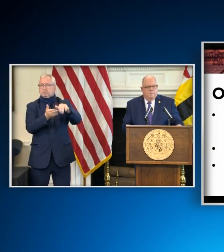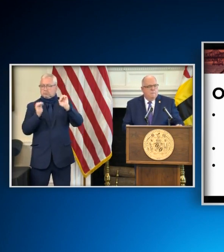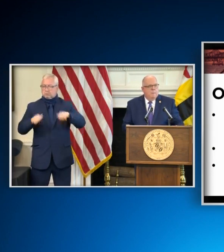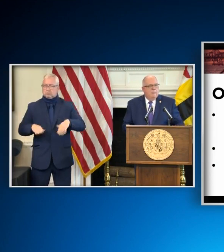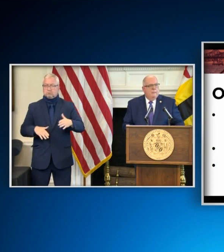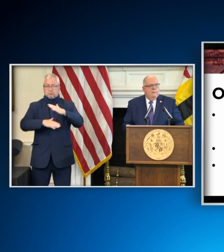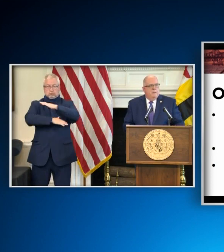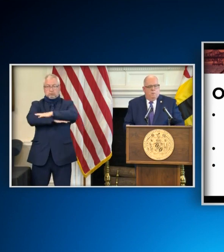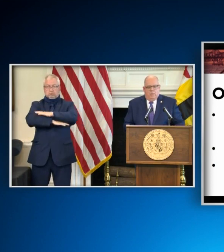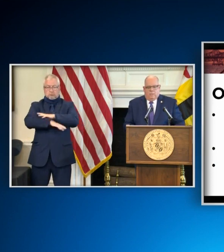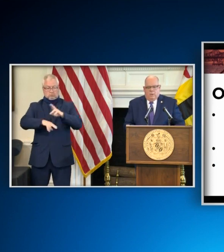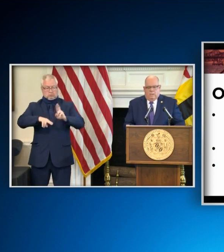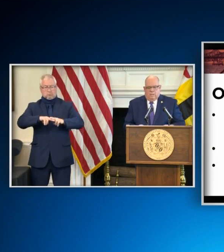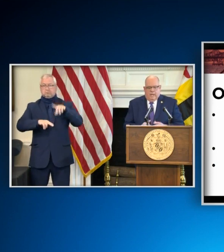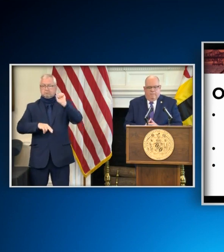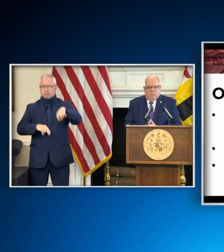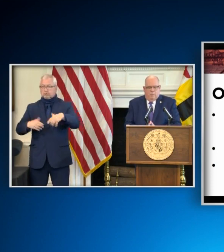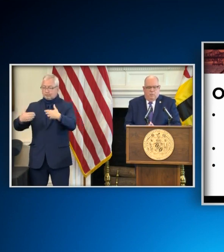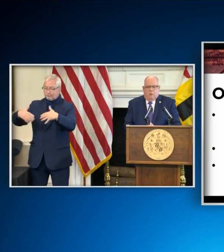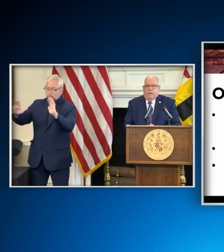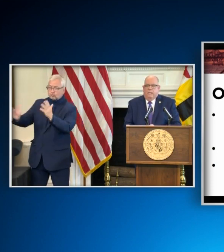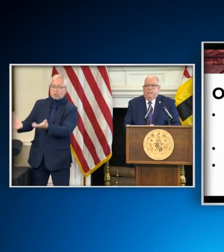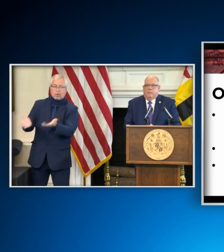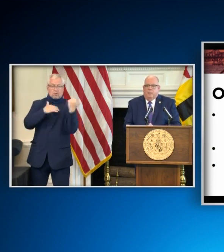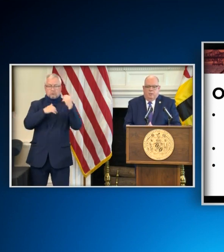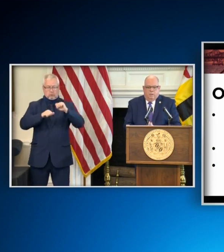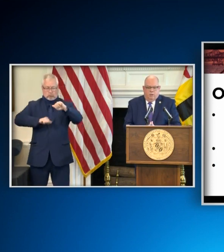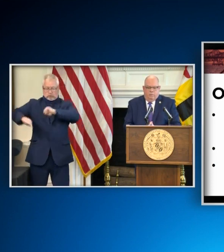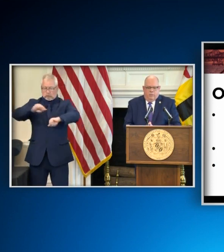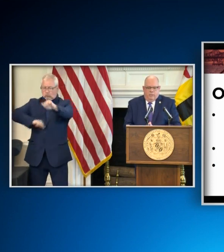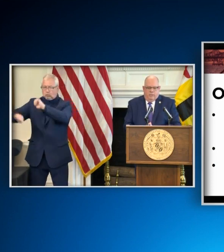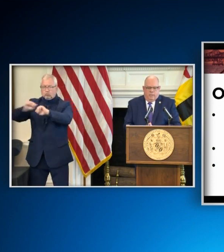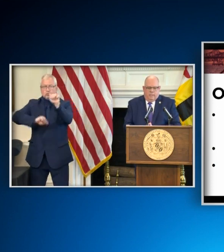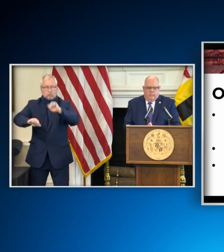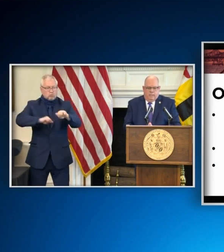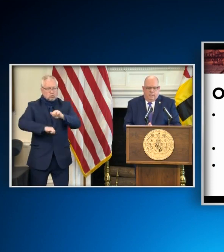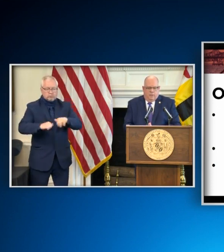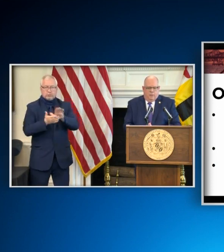AND TO SANITIZE OUTDOOR TABLES AND CHAIRS BETWEEN EACH CUSTOMER SEATING.